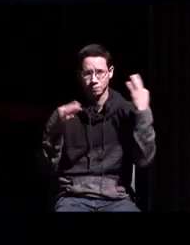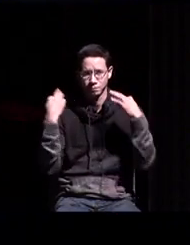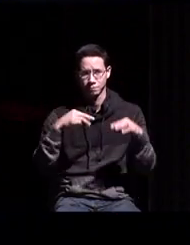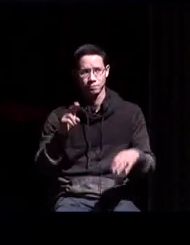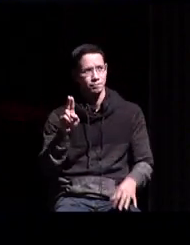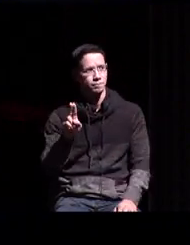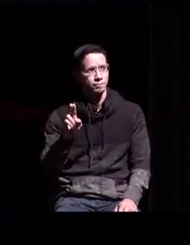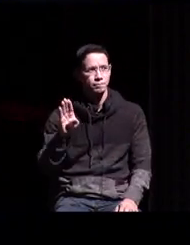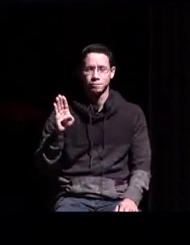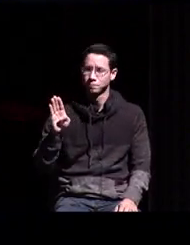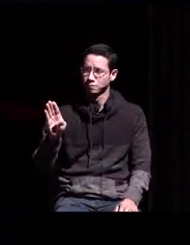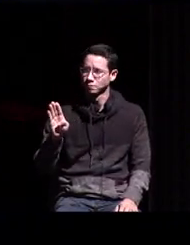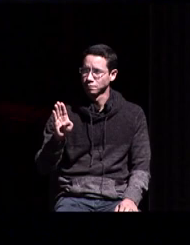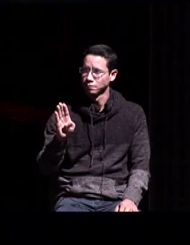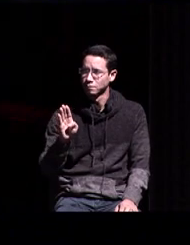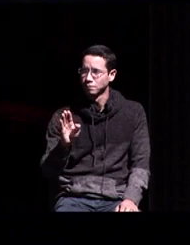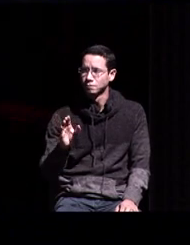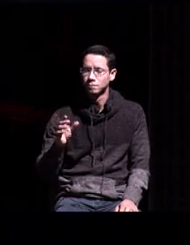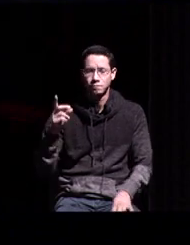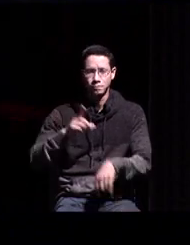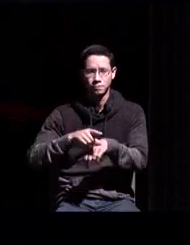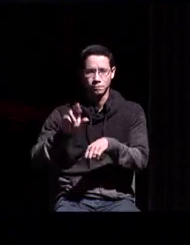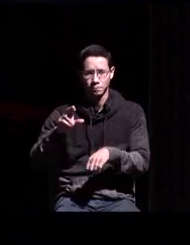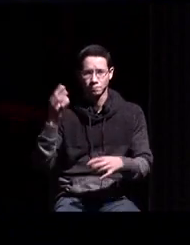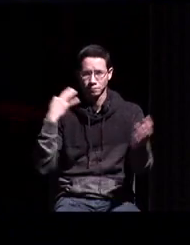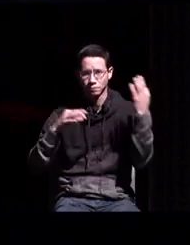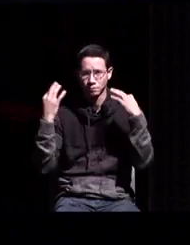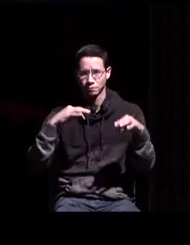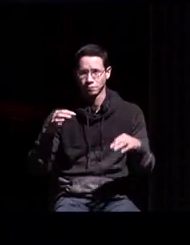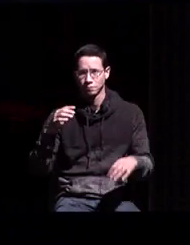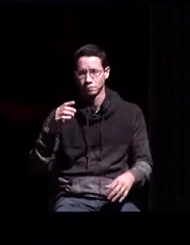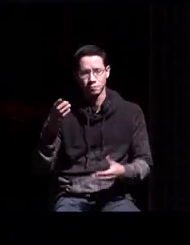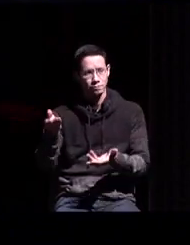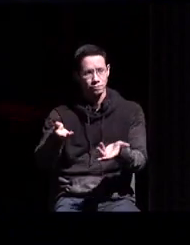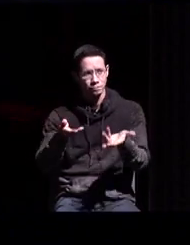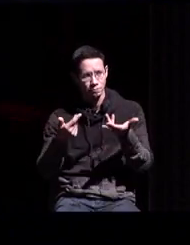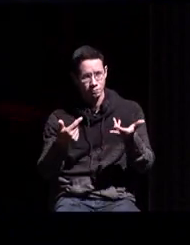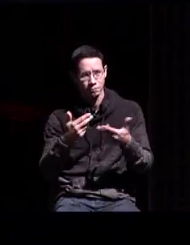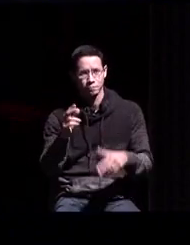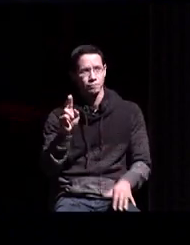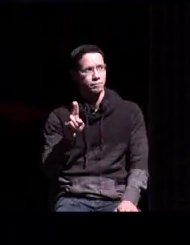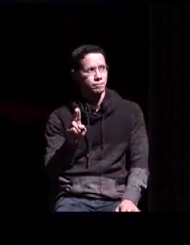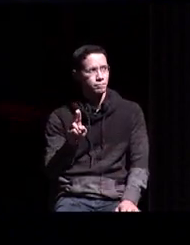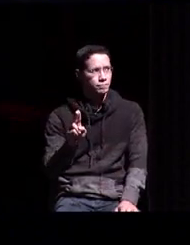and coursing a Doctorate in tourism and hospitality at the University of Caxias do Sul.